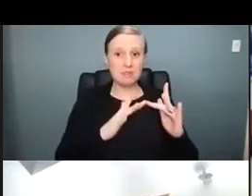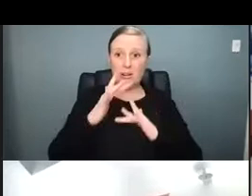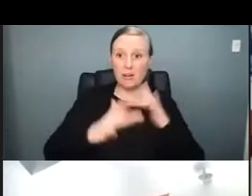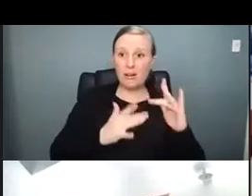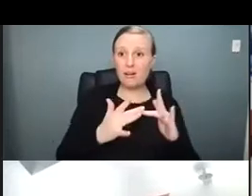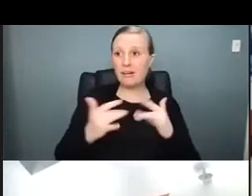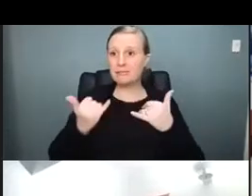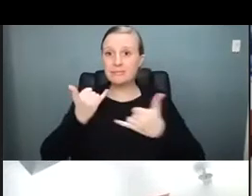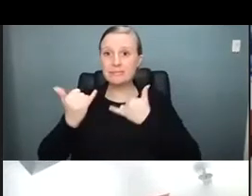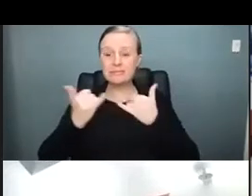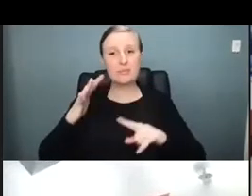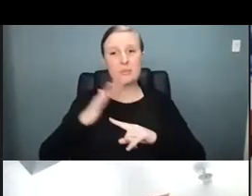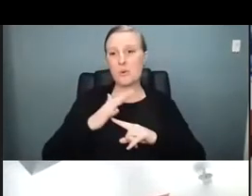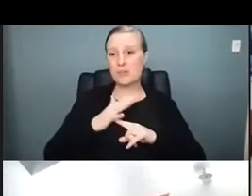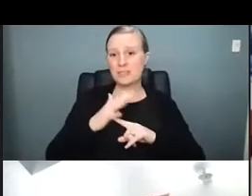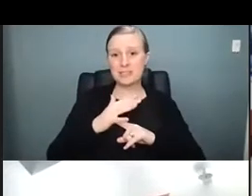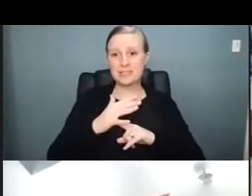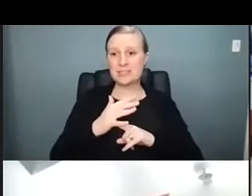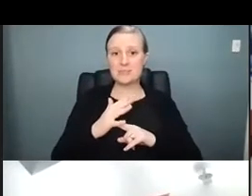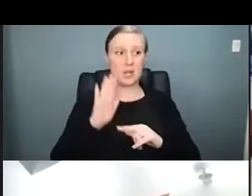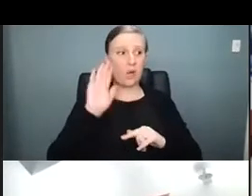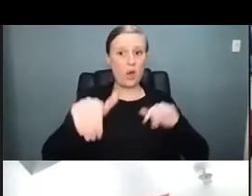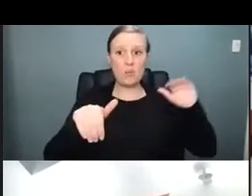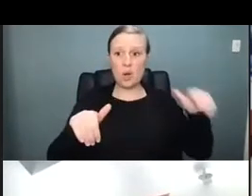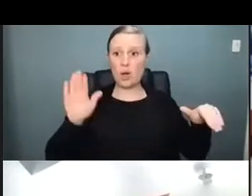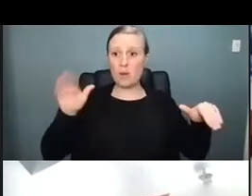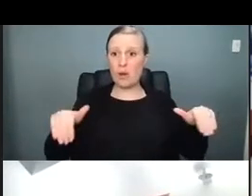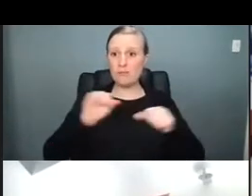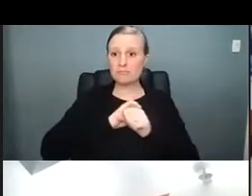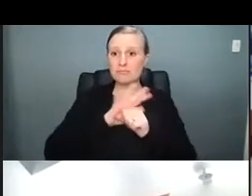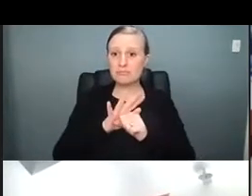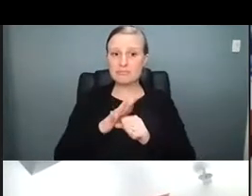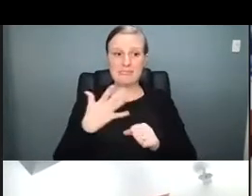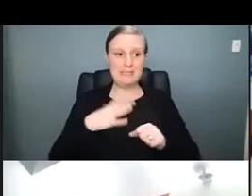with our families and friends. While we've seen improvements in digital inclusion over